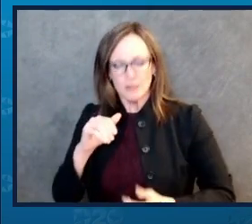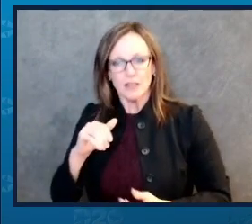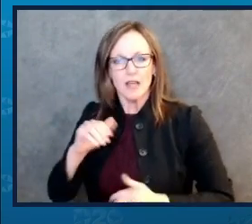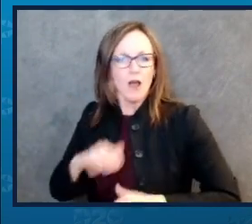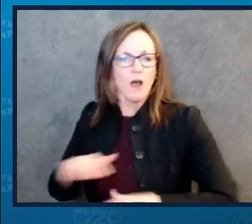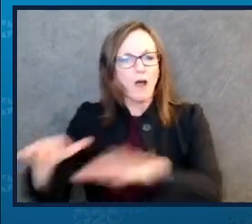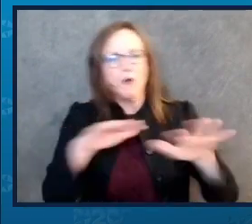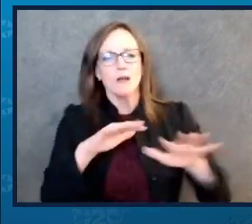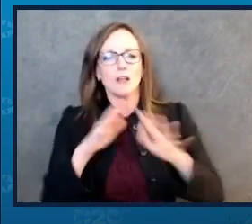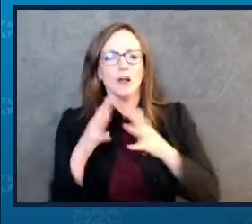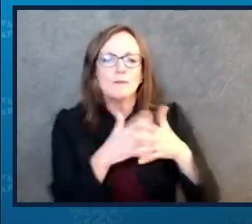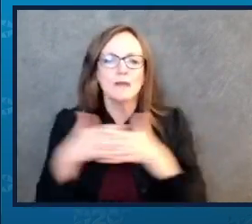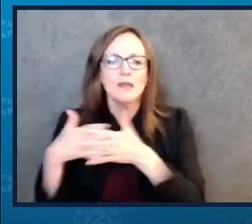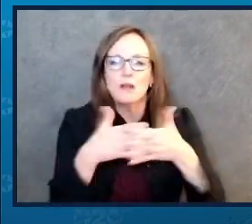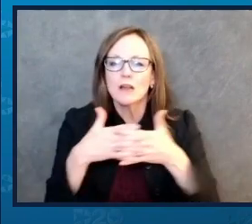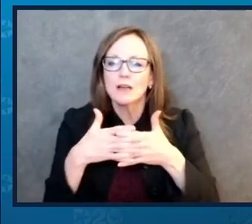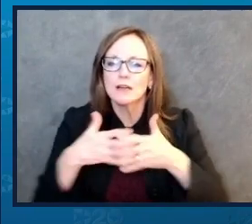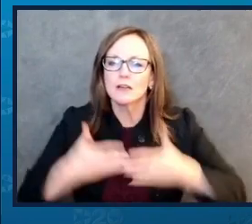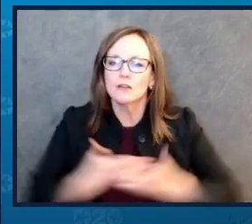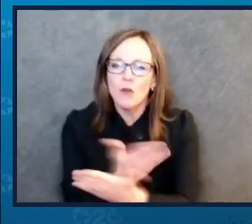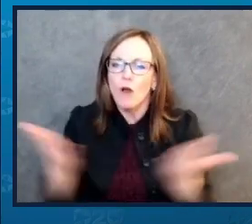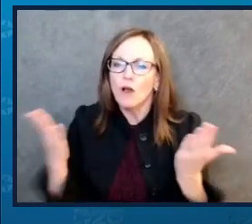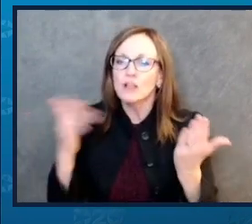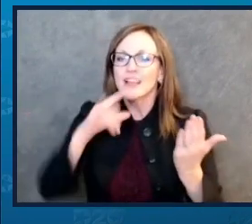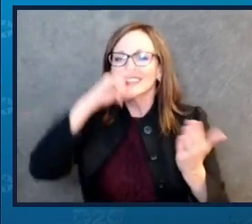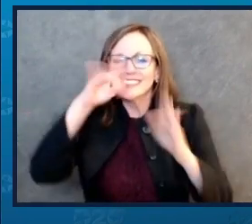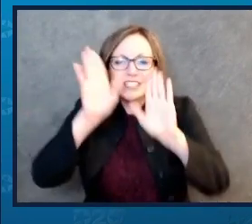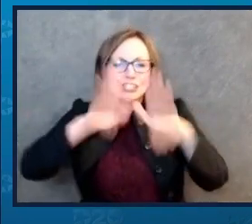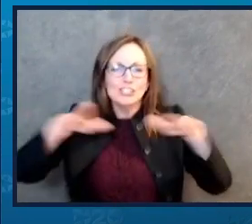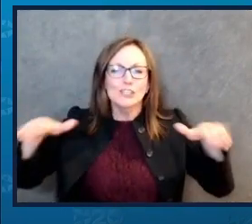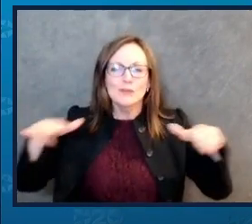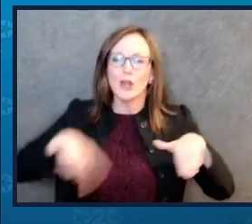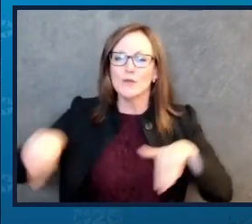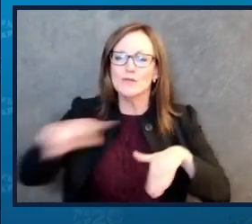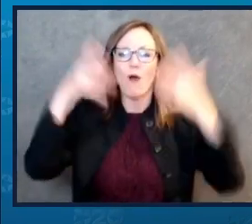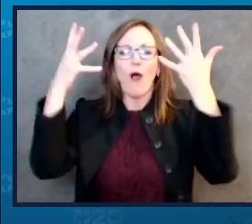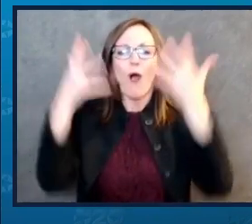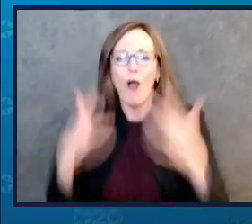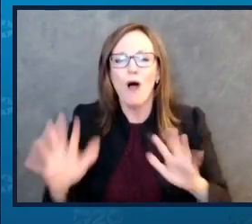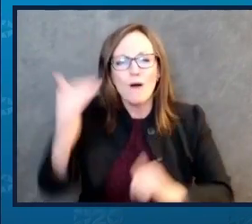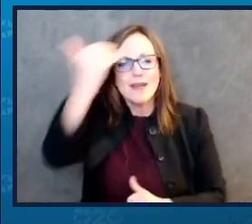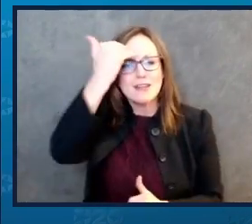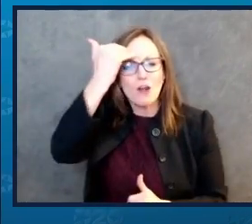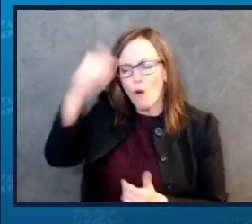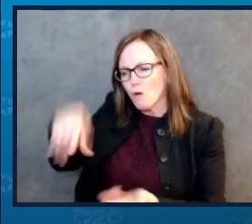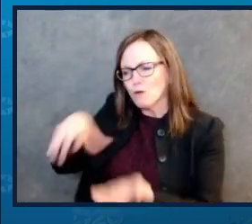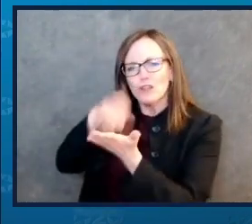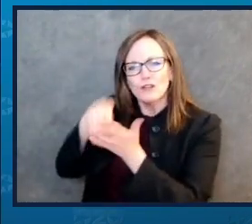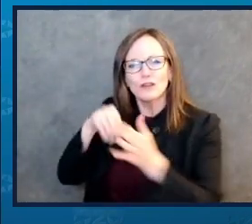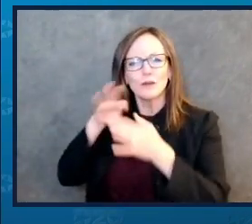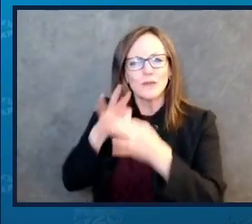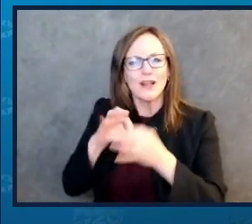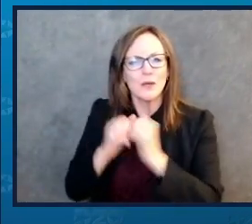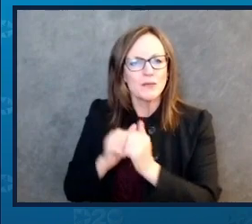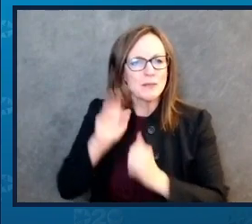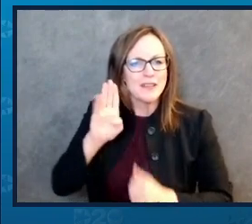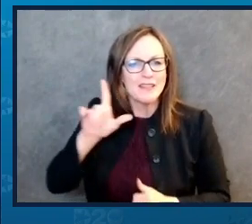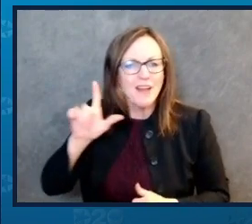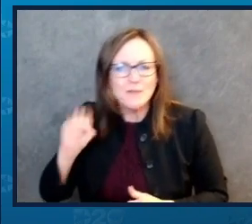AUTOS THE CHILD WHO KNOWS THAT